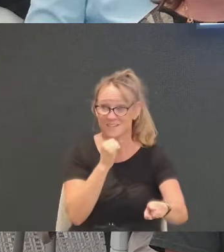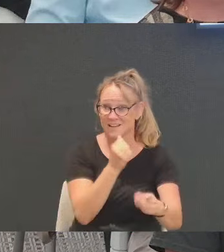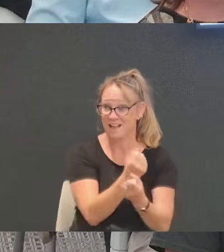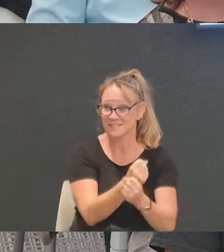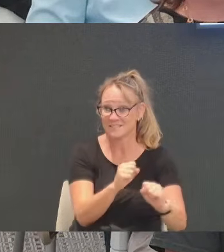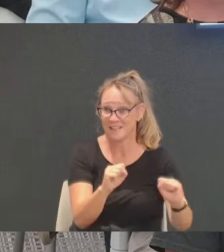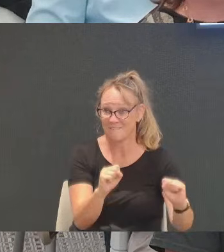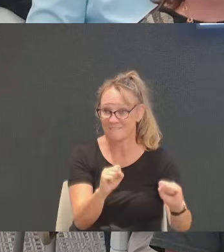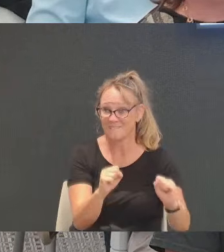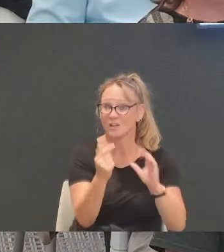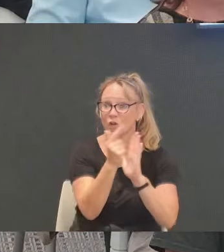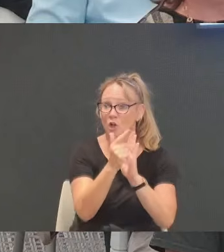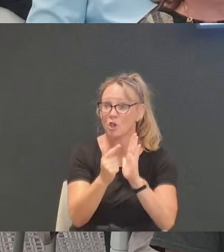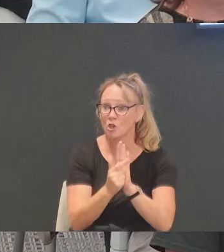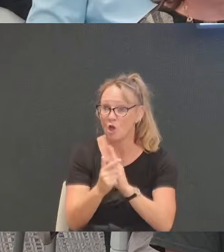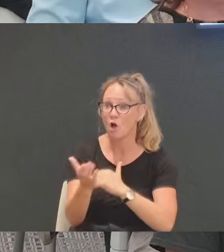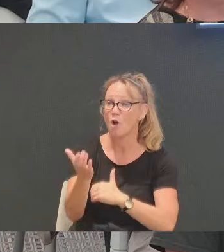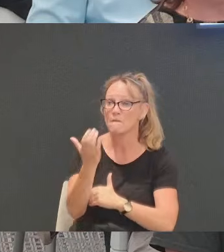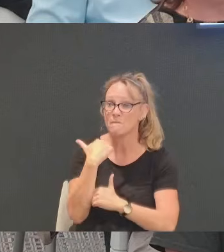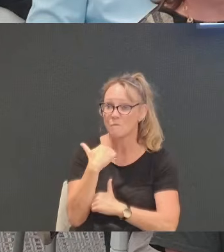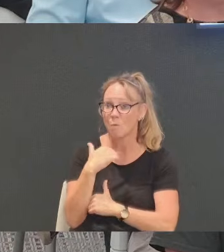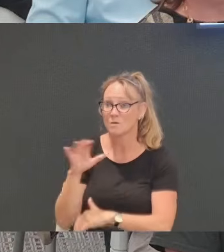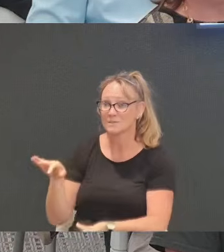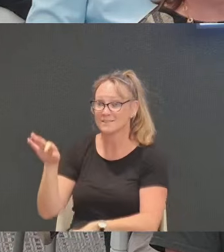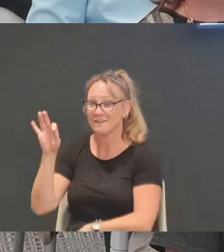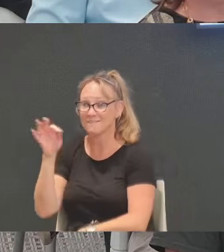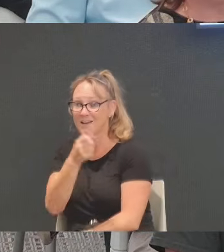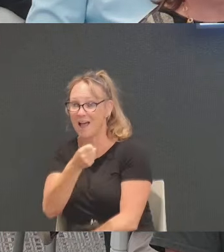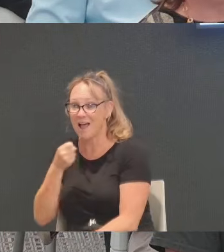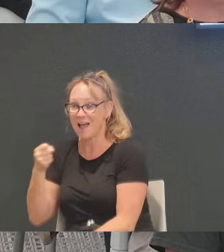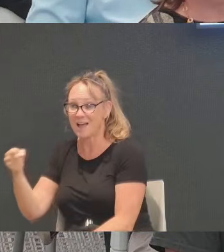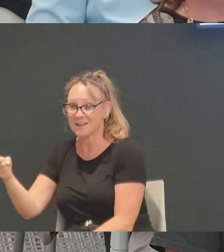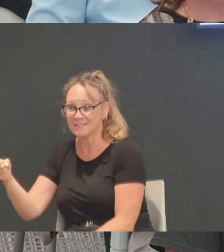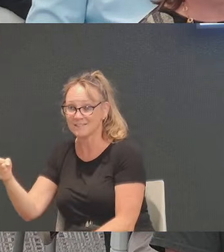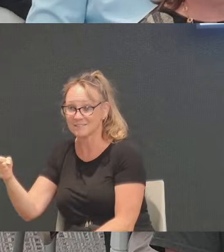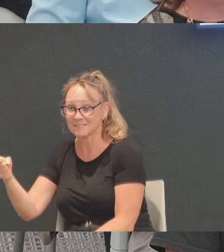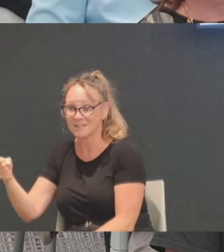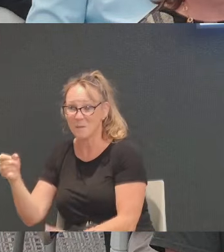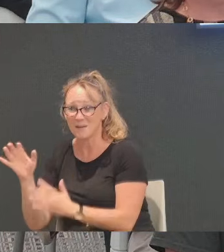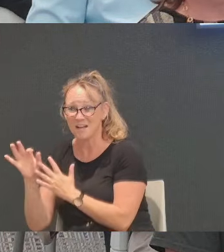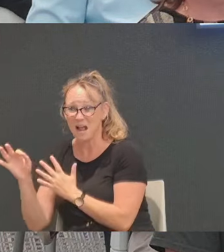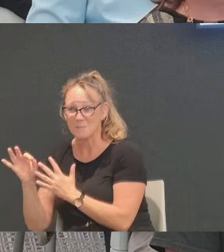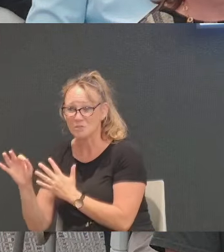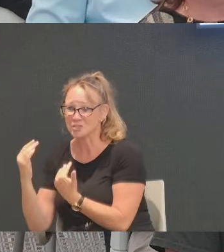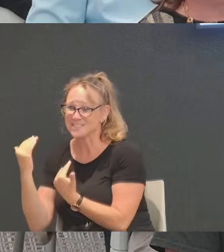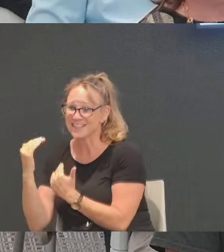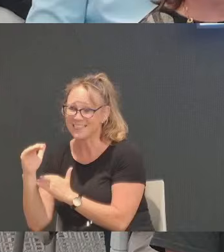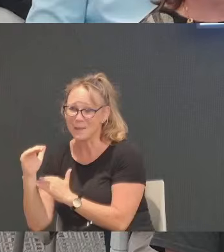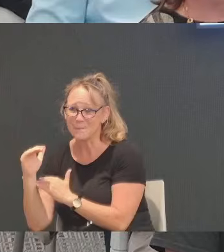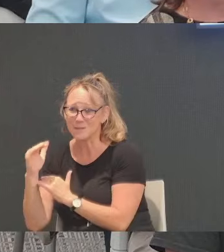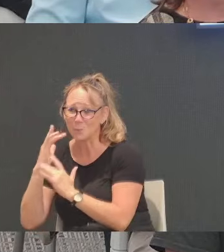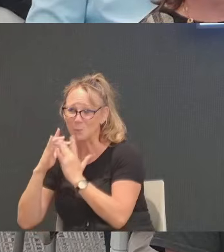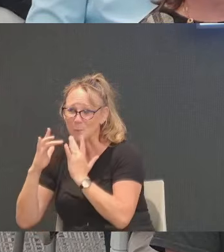to live. Unfortunately, we have very limited options and the needs of families are becoming